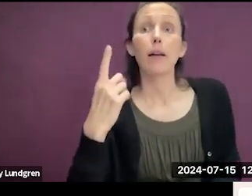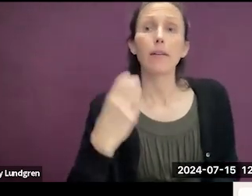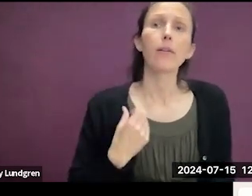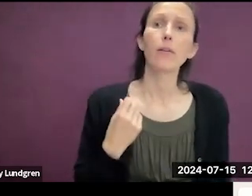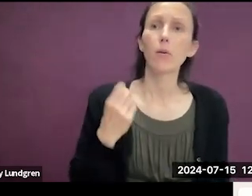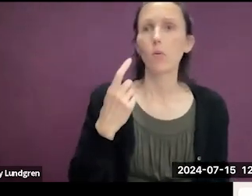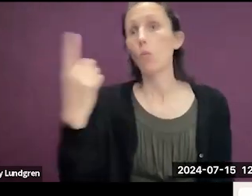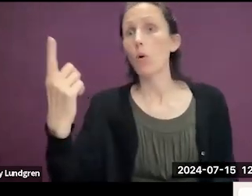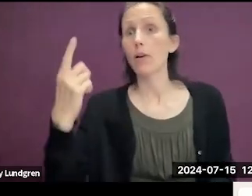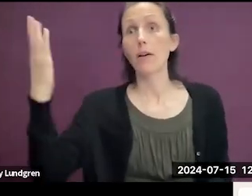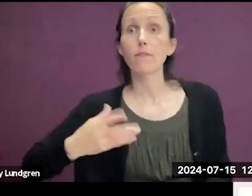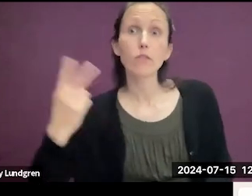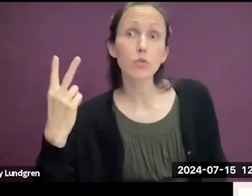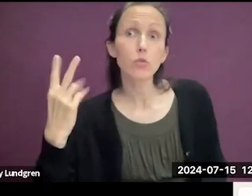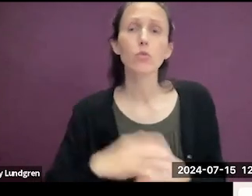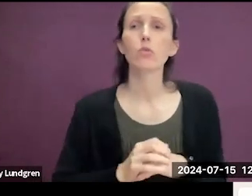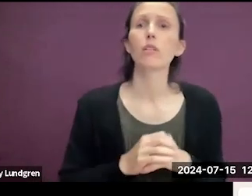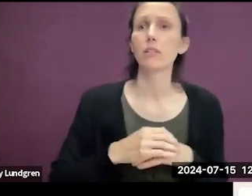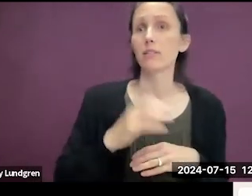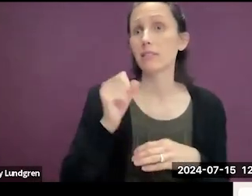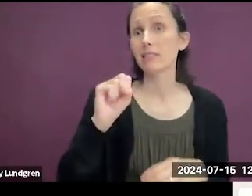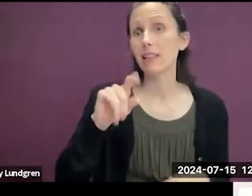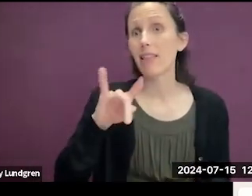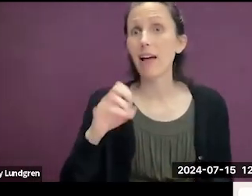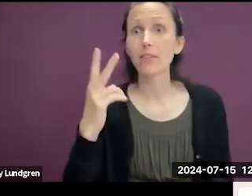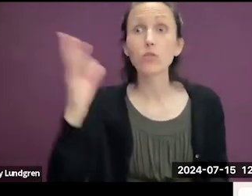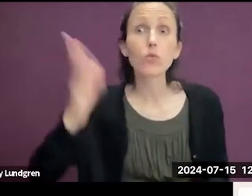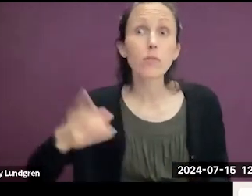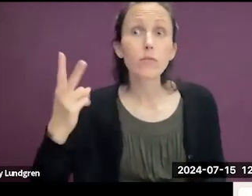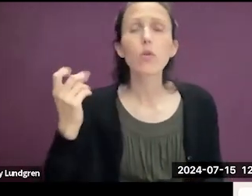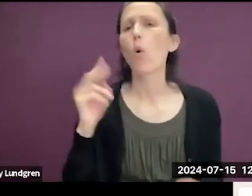so that you have different slide titles for each of those that are still related to the same topic.